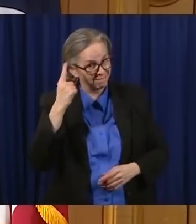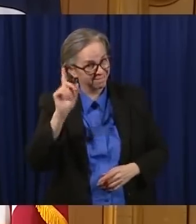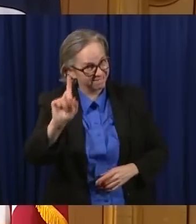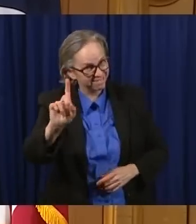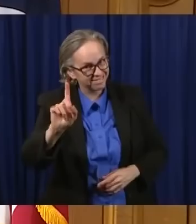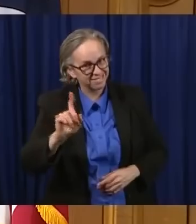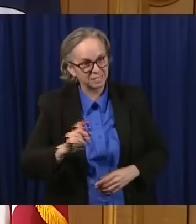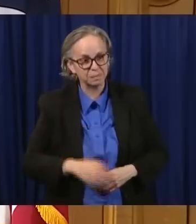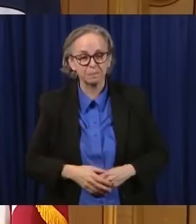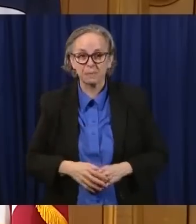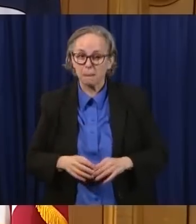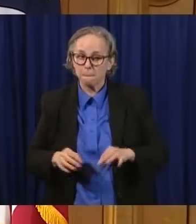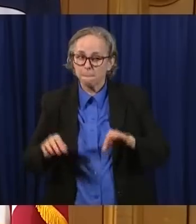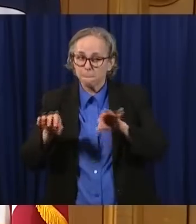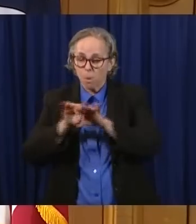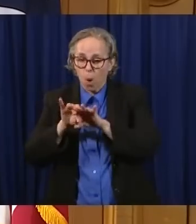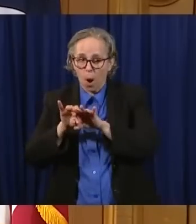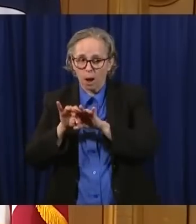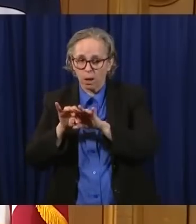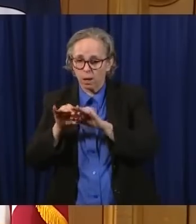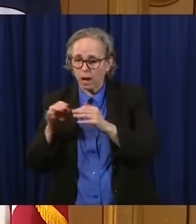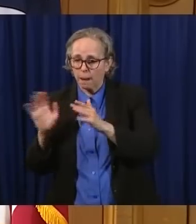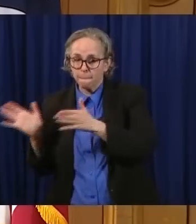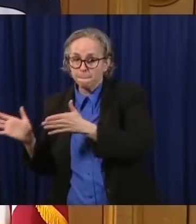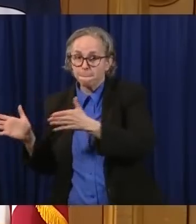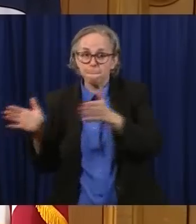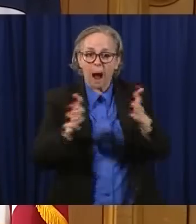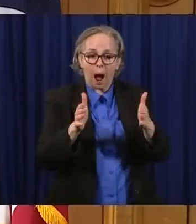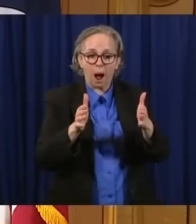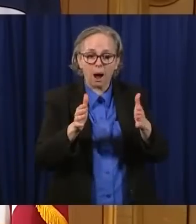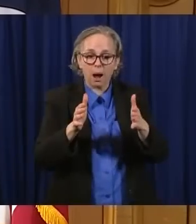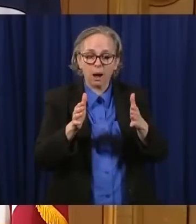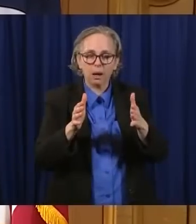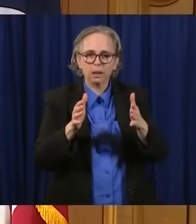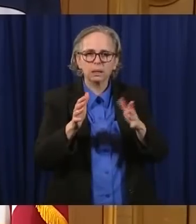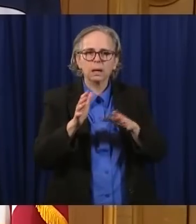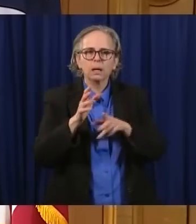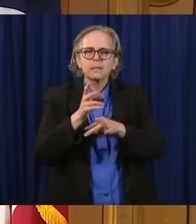THESE ARE THINGS THAT ARE VERY IMPORTANT AND MATTER A LOT.